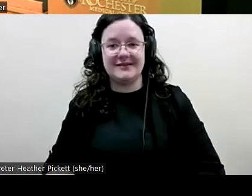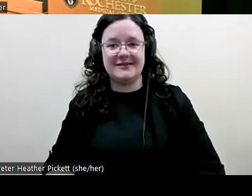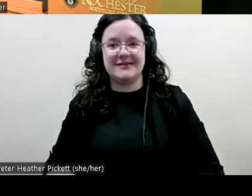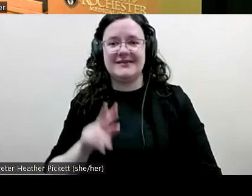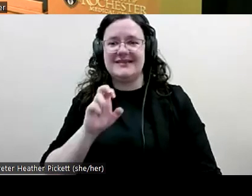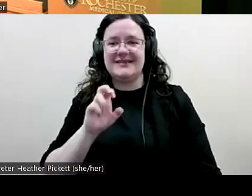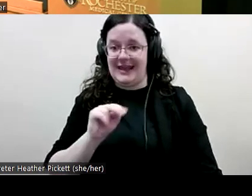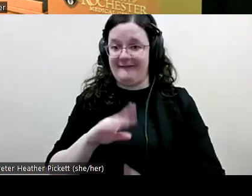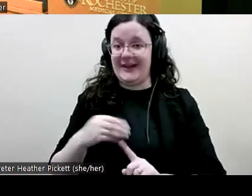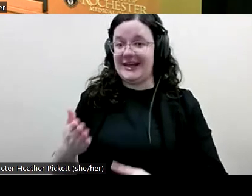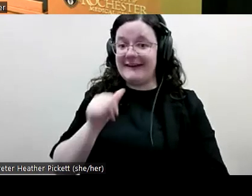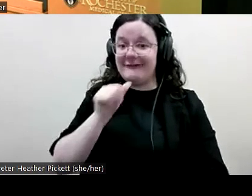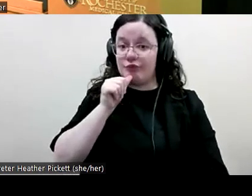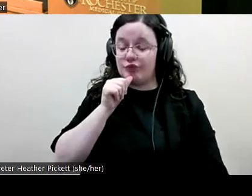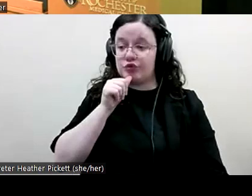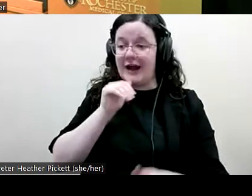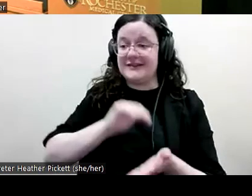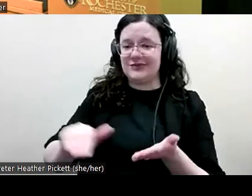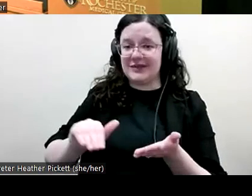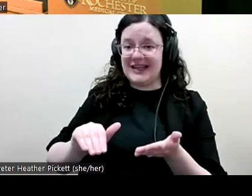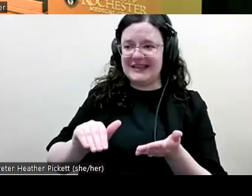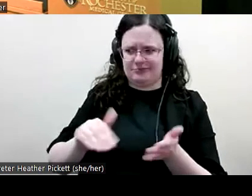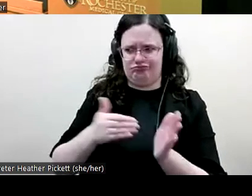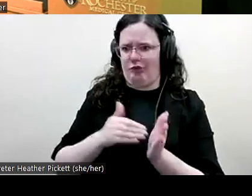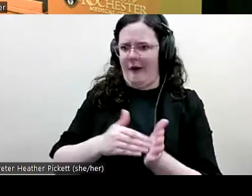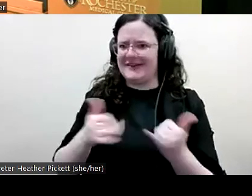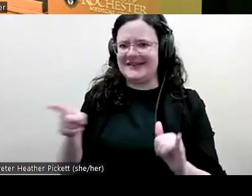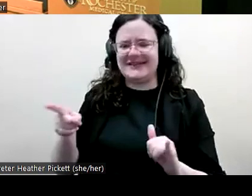we don't even see families still get the medical records it's still it becomes a permission to talk